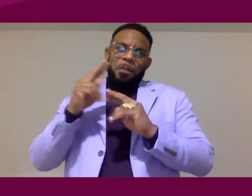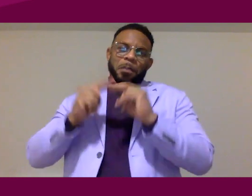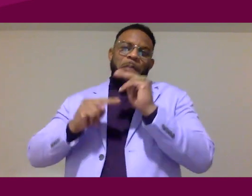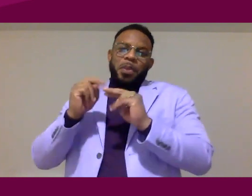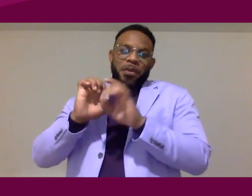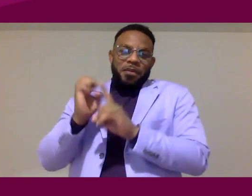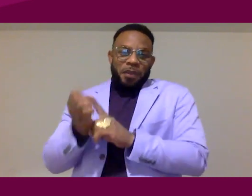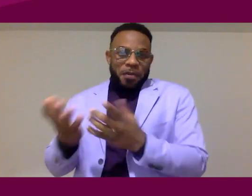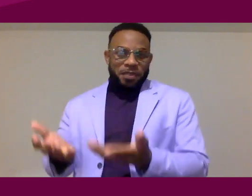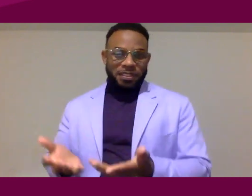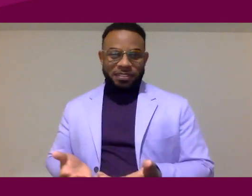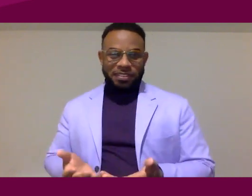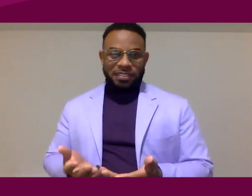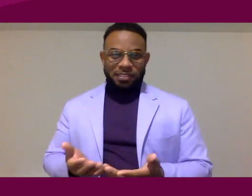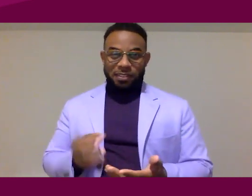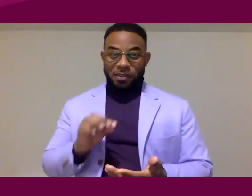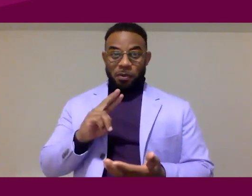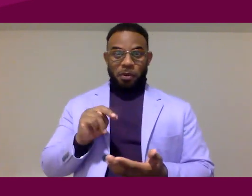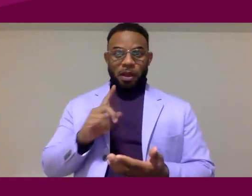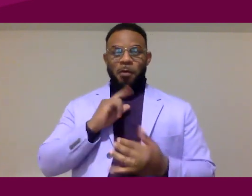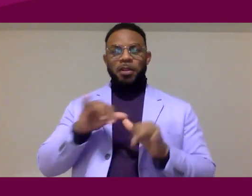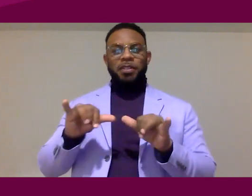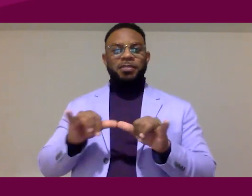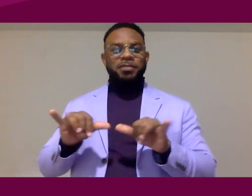Ron was an architect.